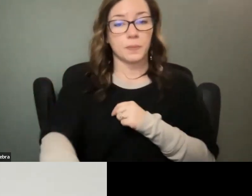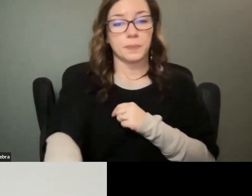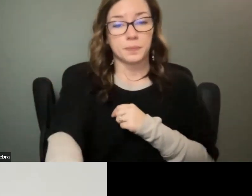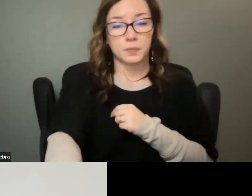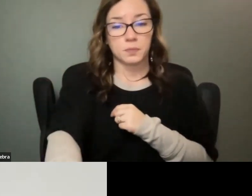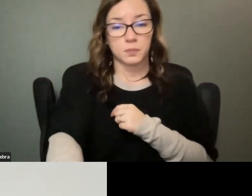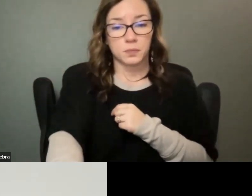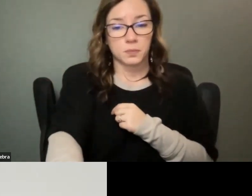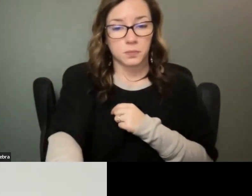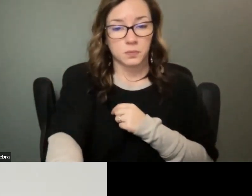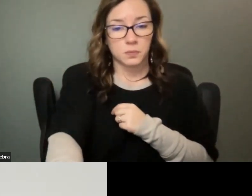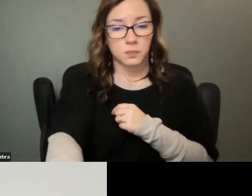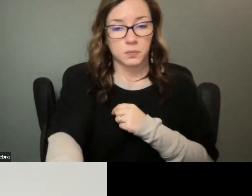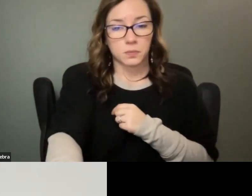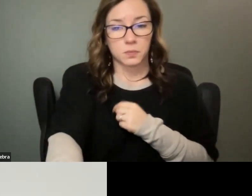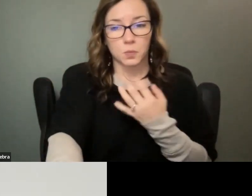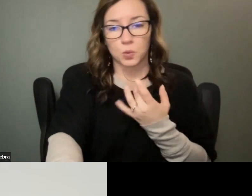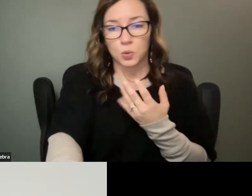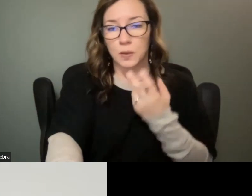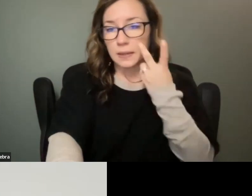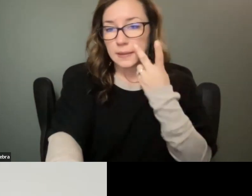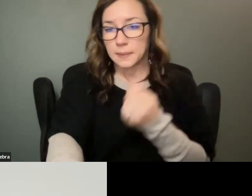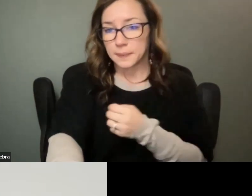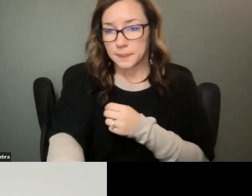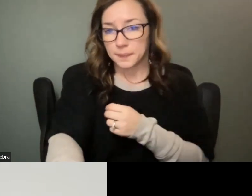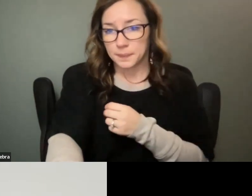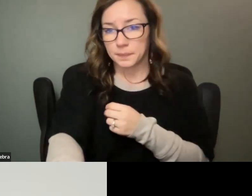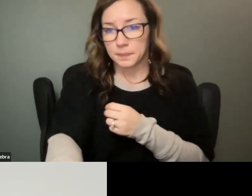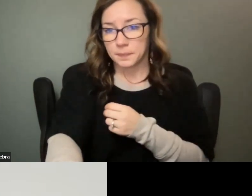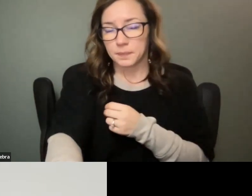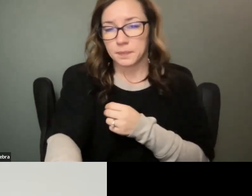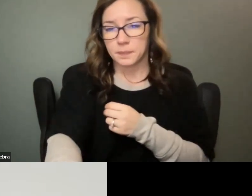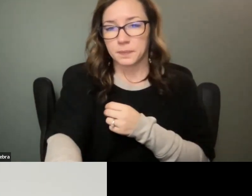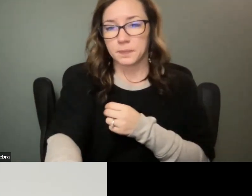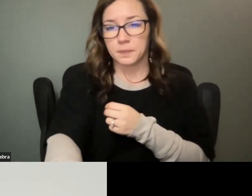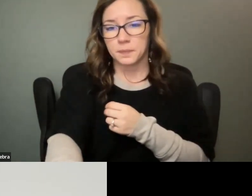uh wait as they come in if you have any